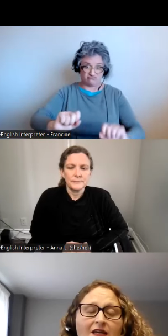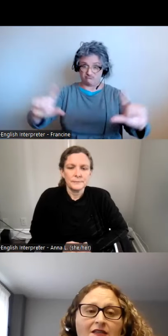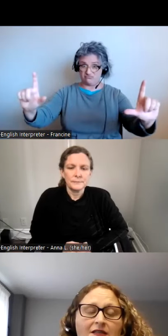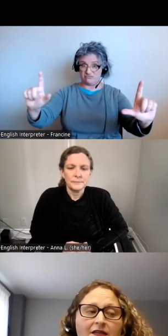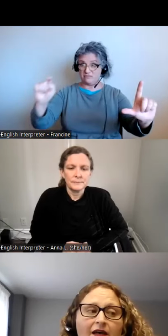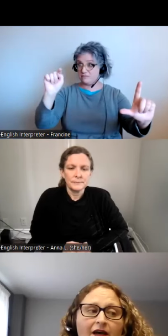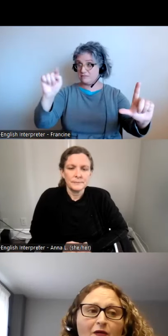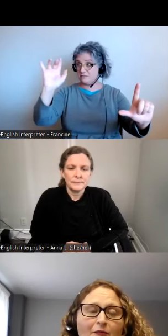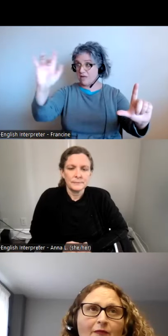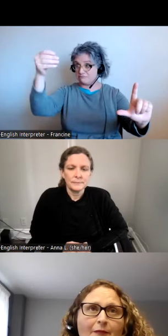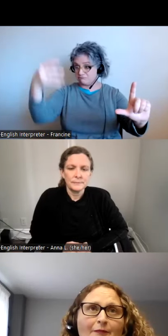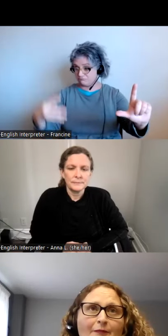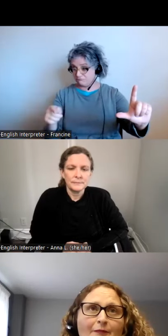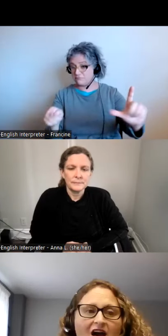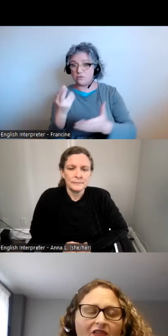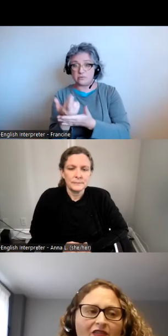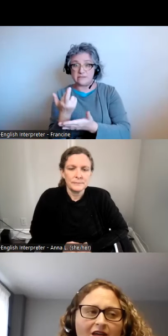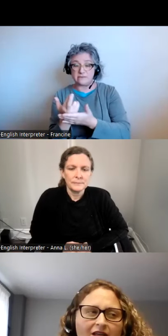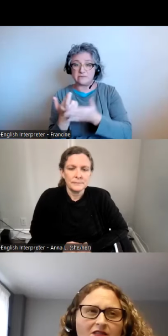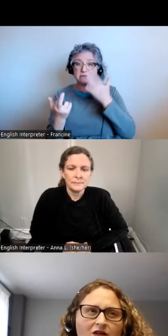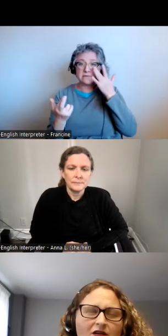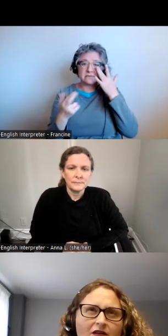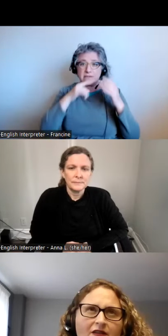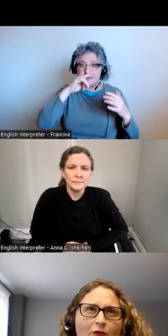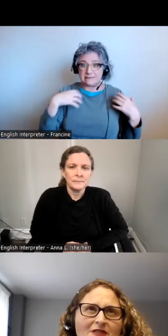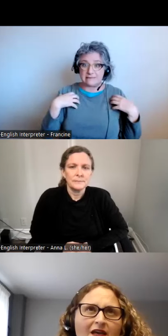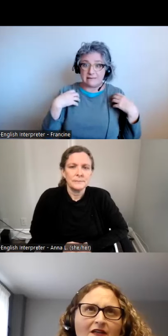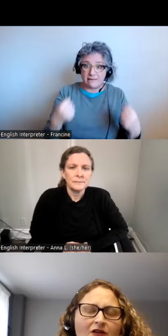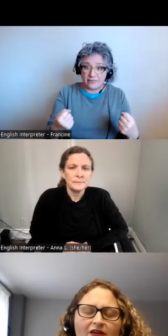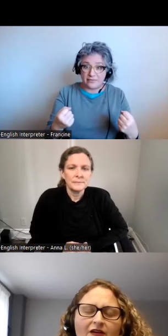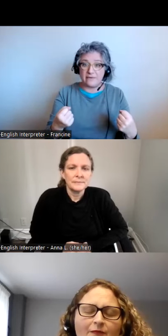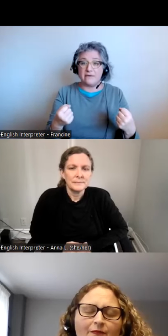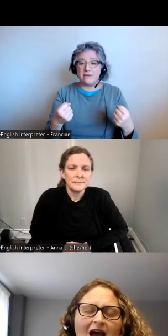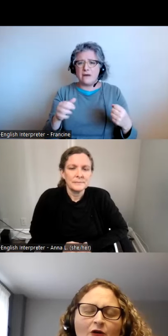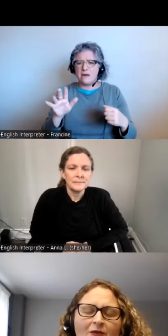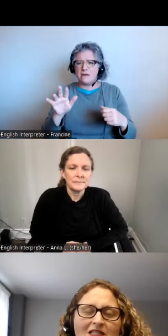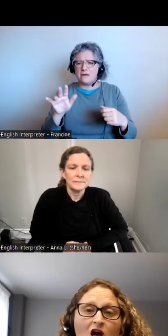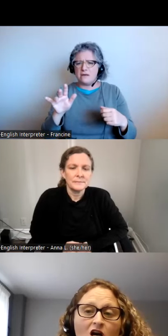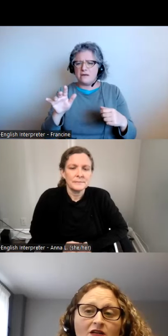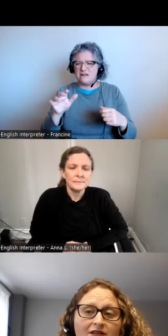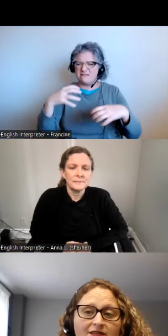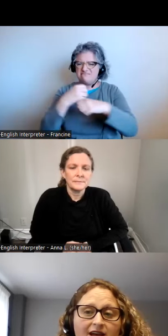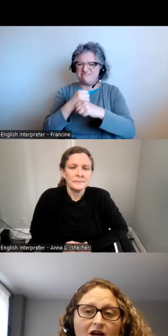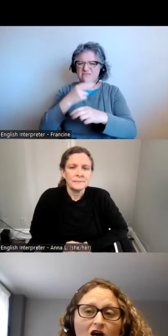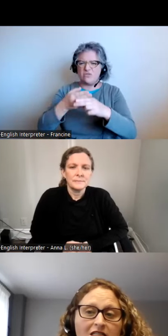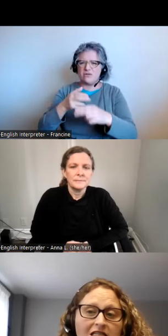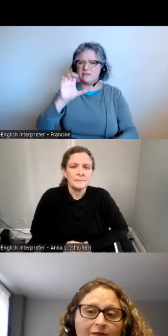real. Kids do have a hard time. We do have a resource on our website, on our SickKids